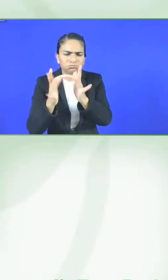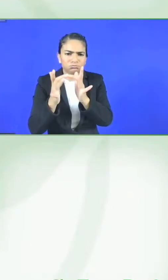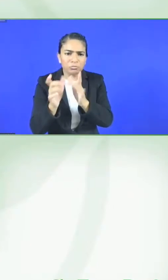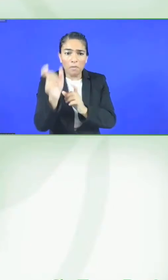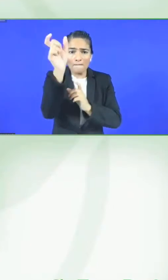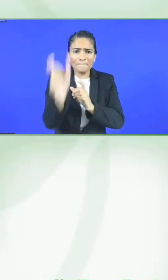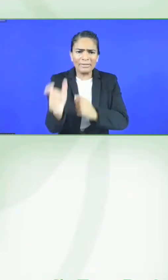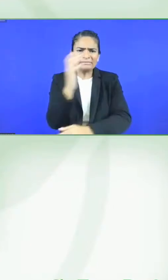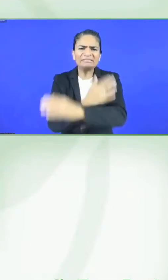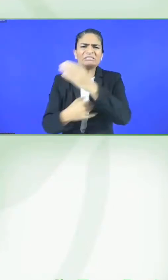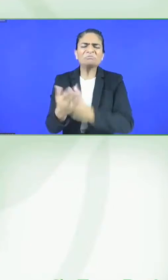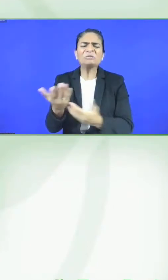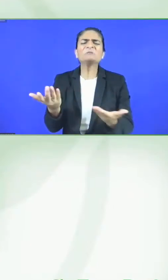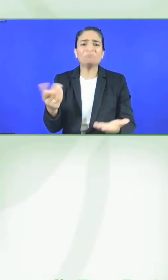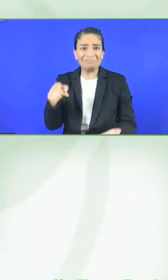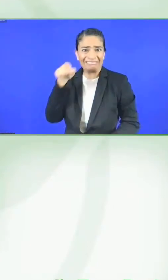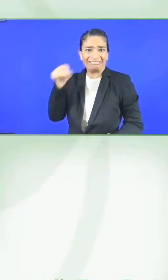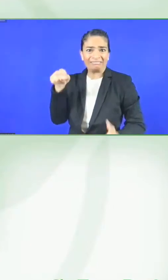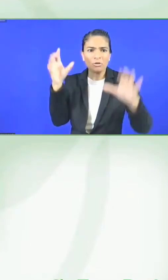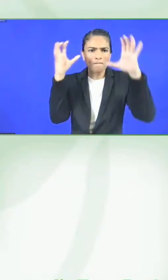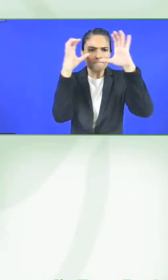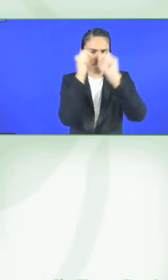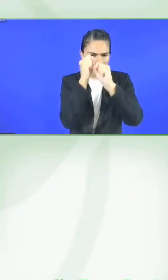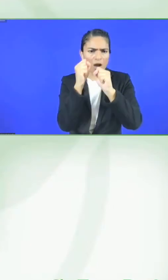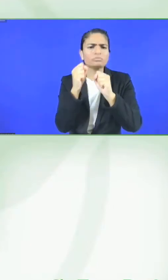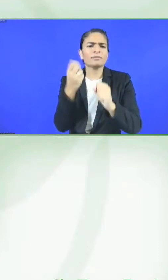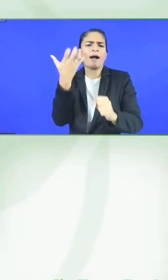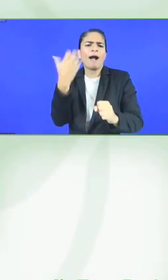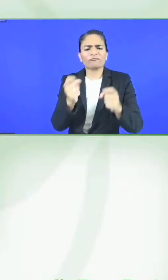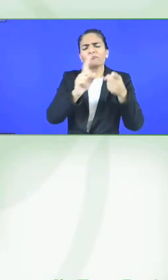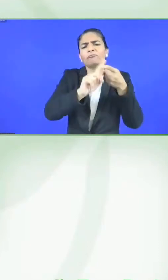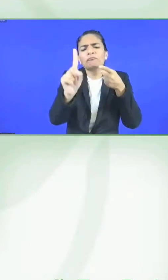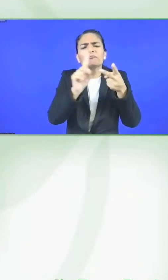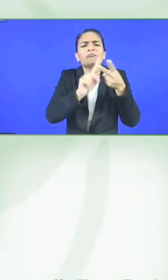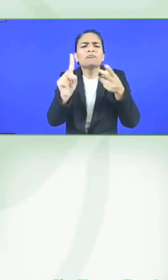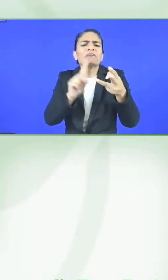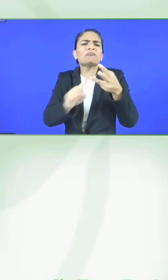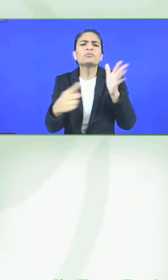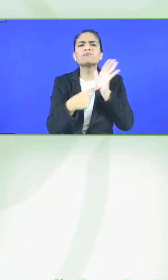The idea is that the digitalisation of government services brings people closer because it enables